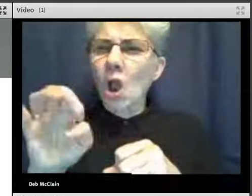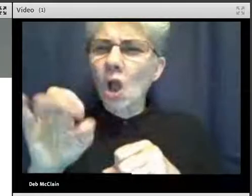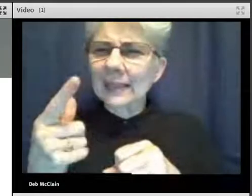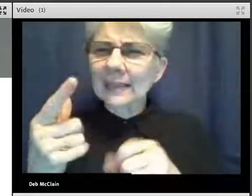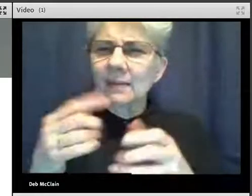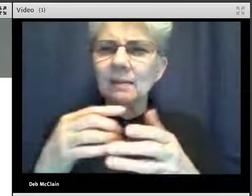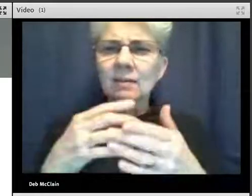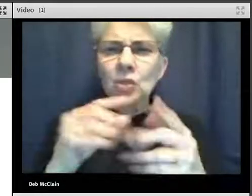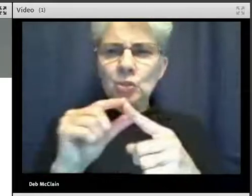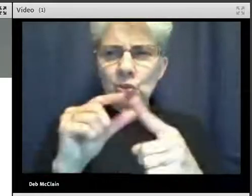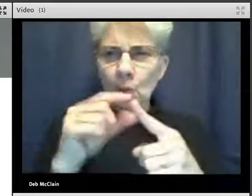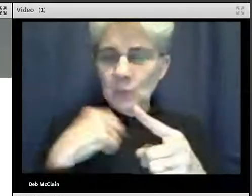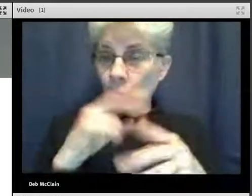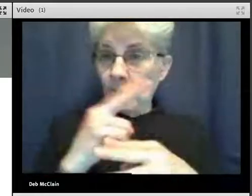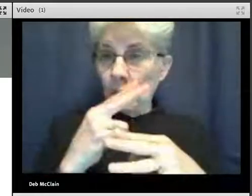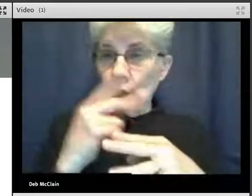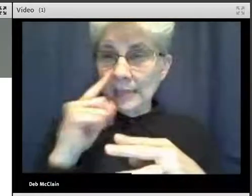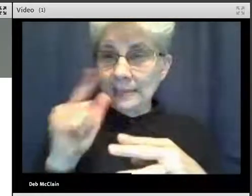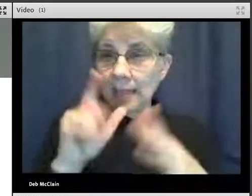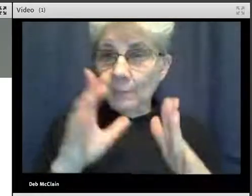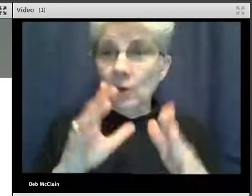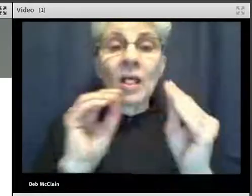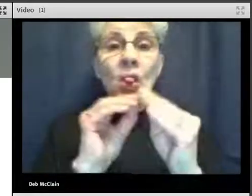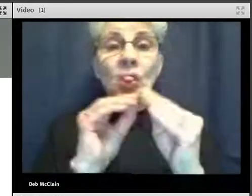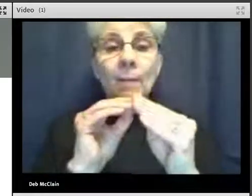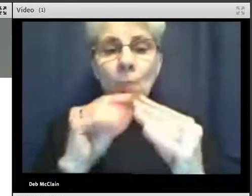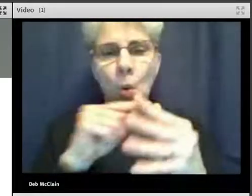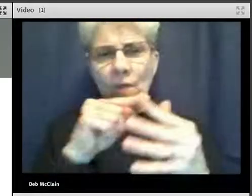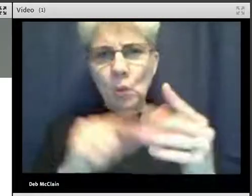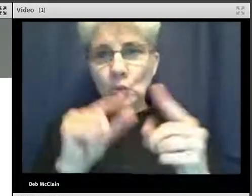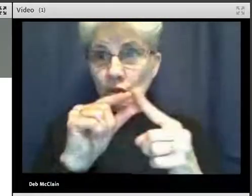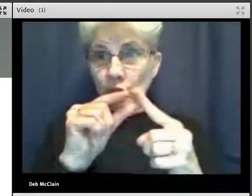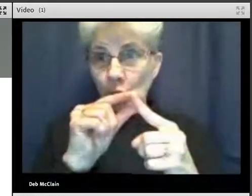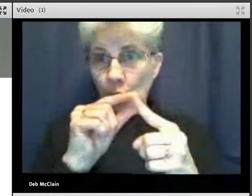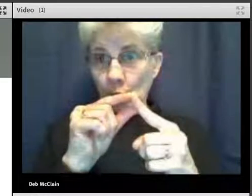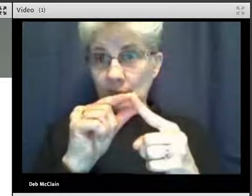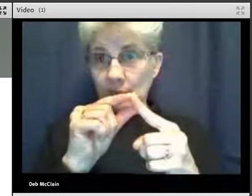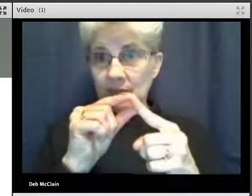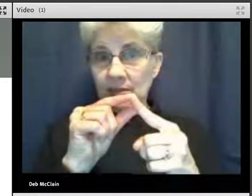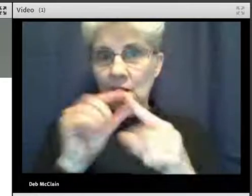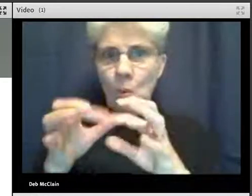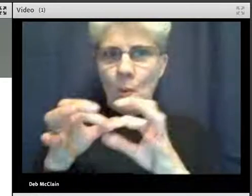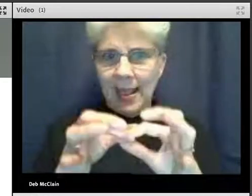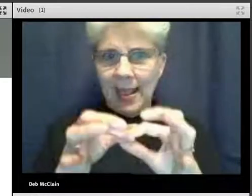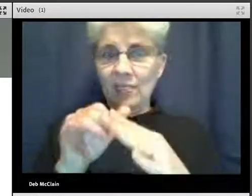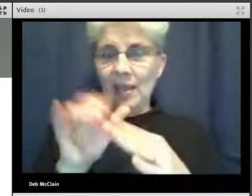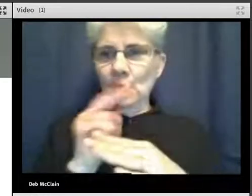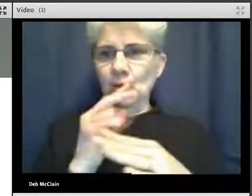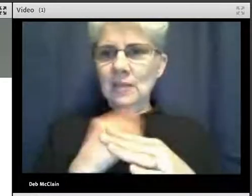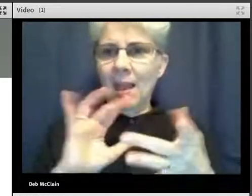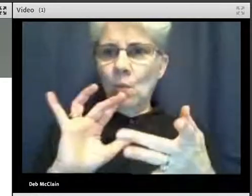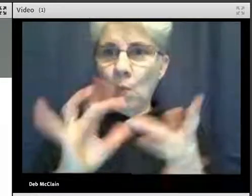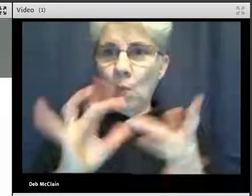We all know these as librarians. The more of those terms and relevant related terms that I use on my website,